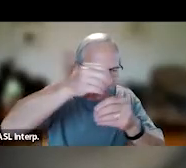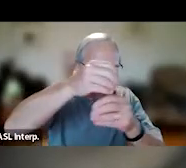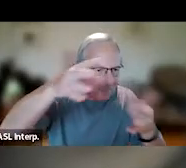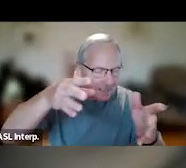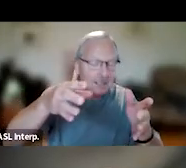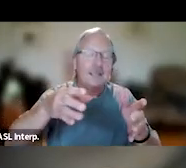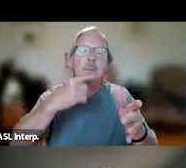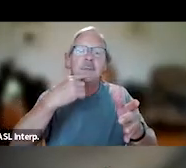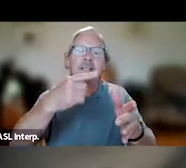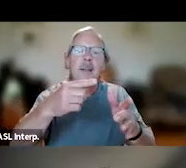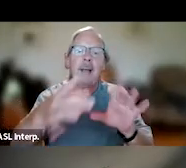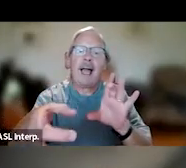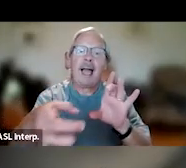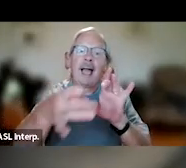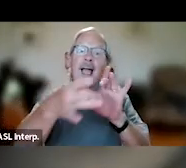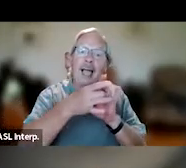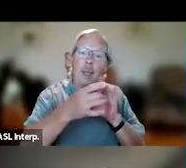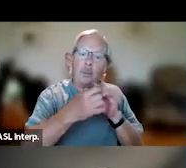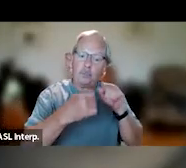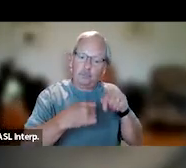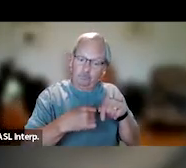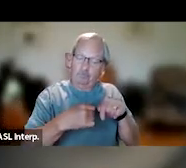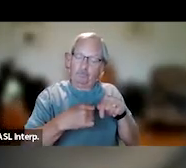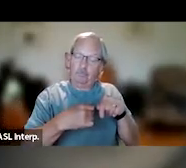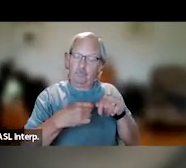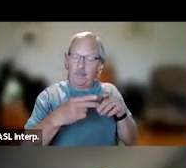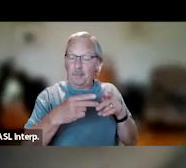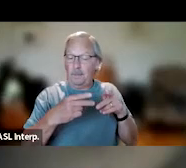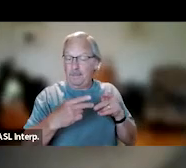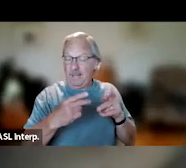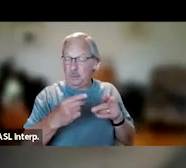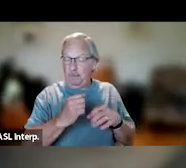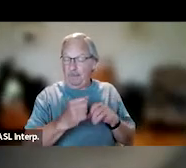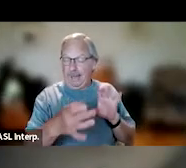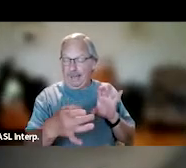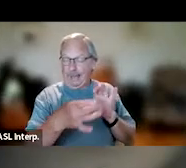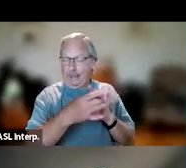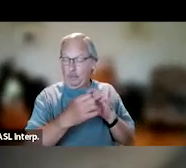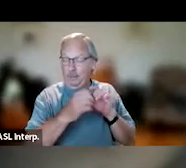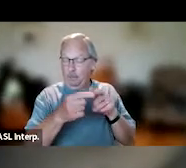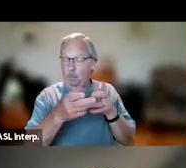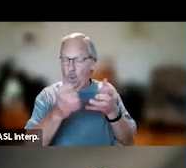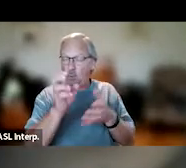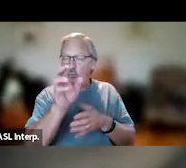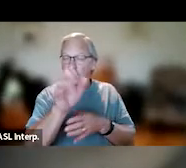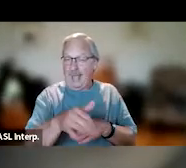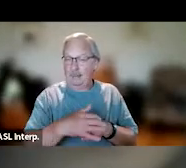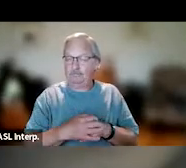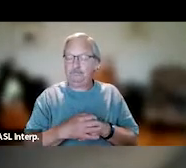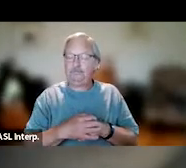if there's a place where you feel like you can make those connections and wanna do that. Some states are doing this.